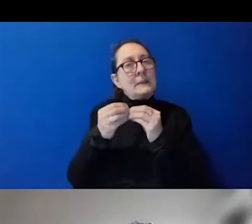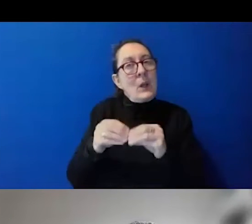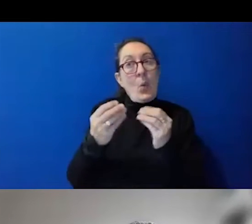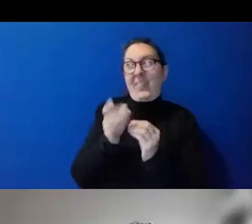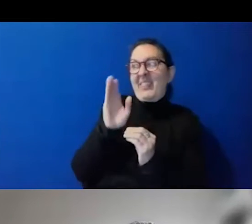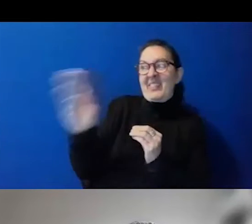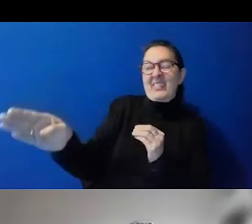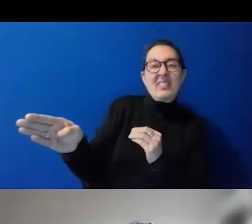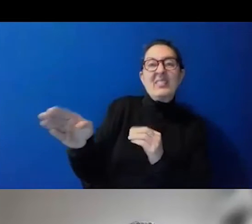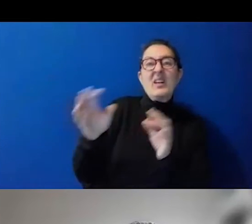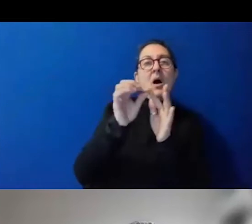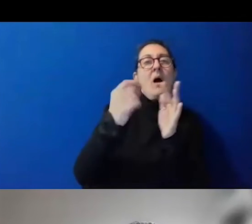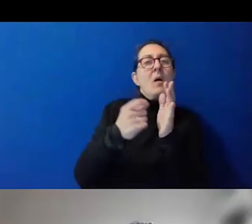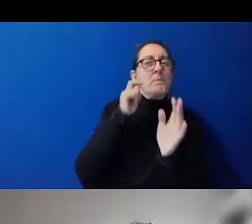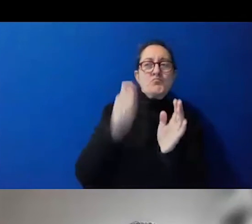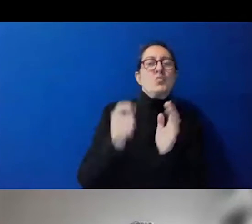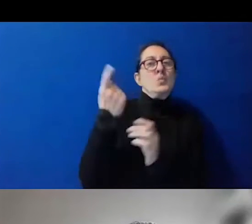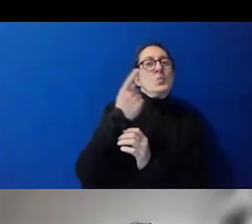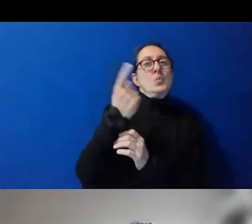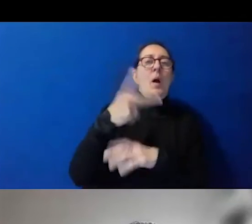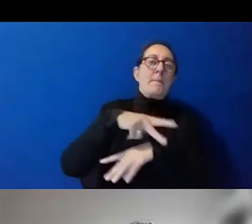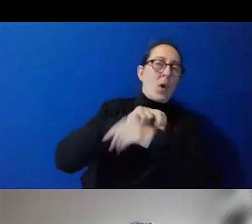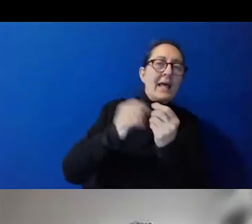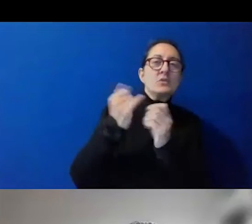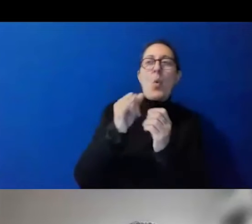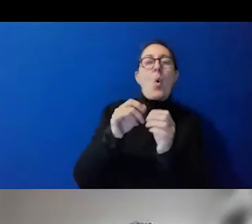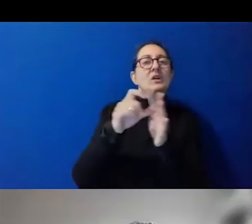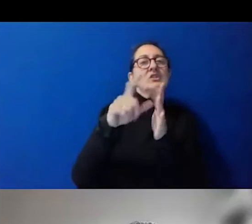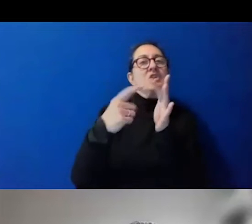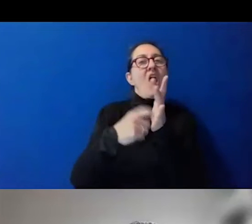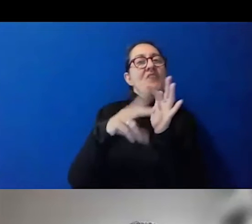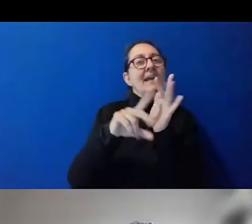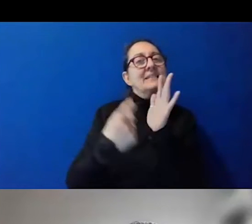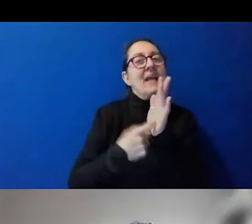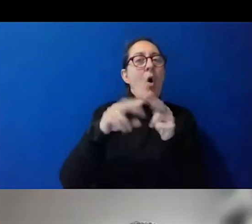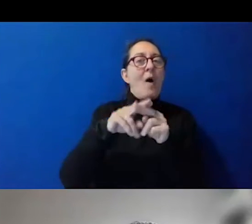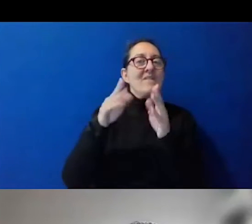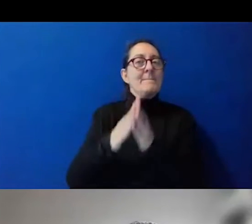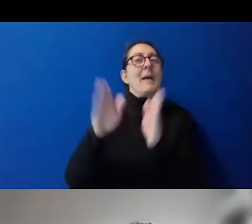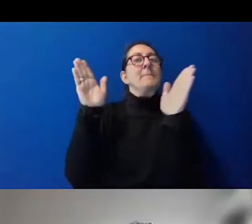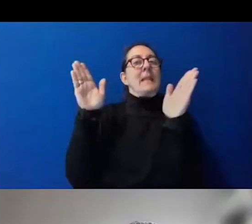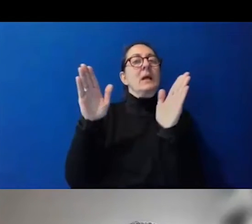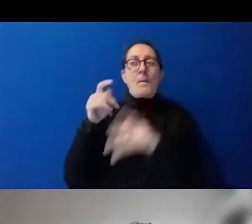police or the director of public prosecutions the state body or Commonwealth bodies that prosecute